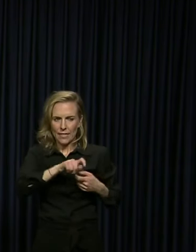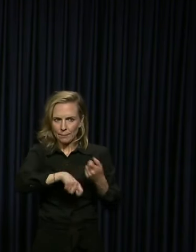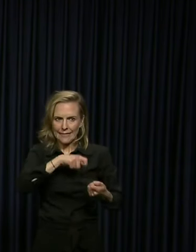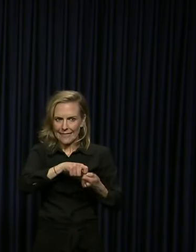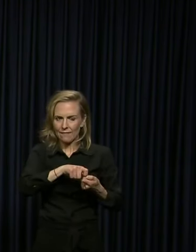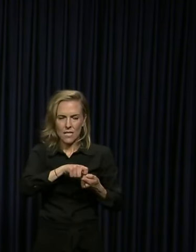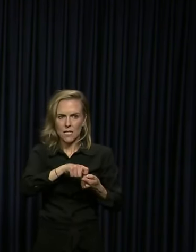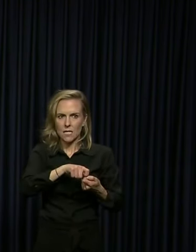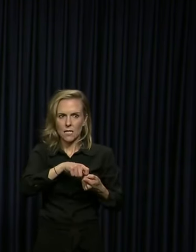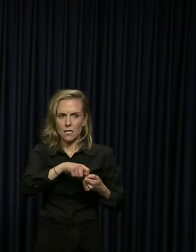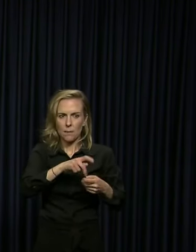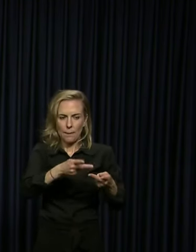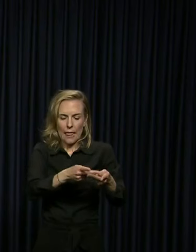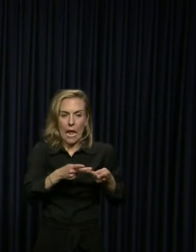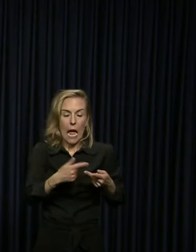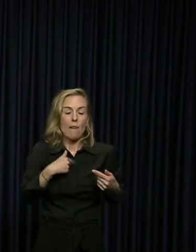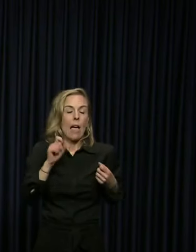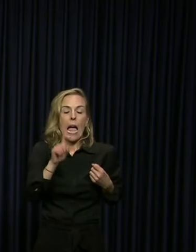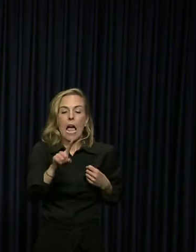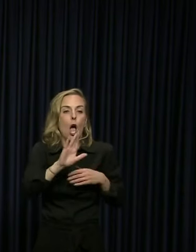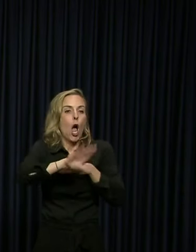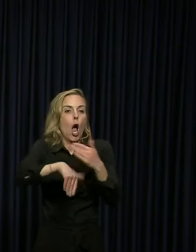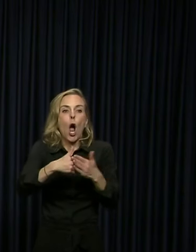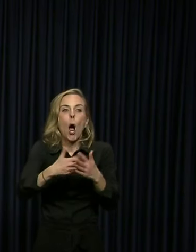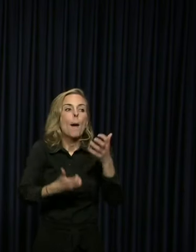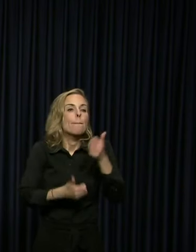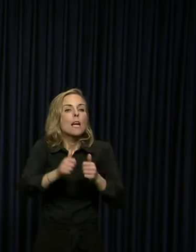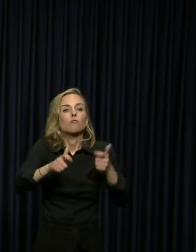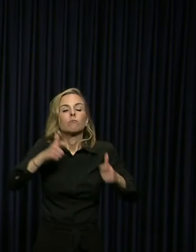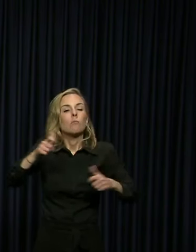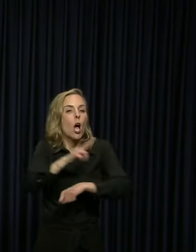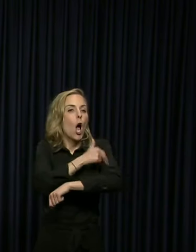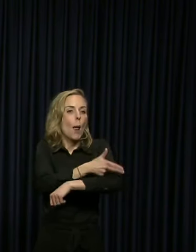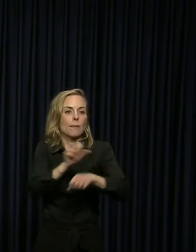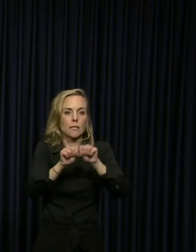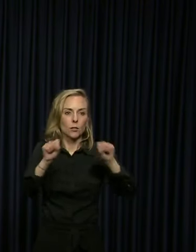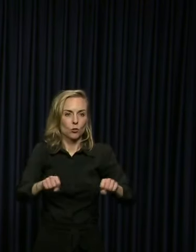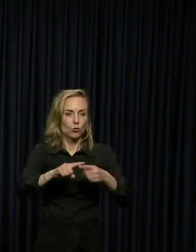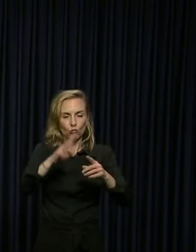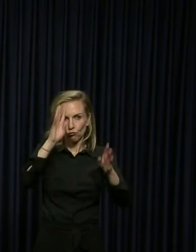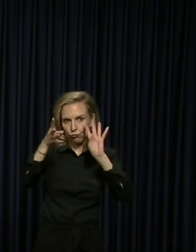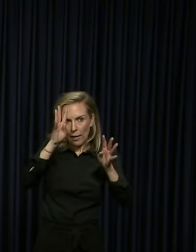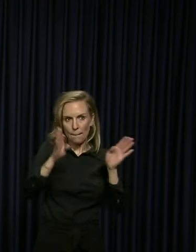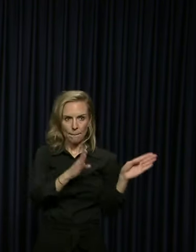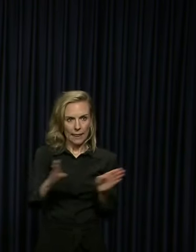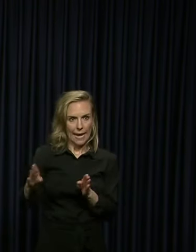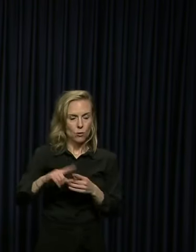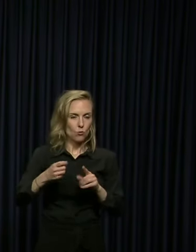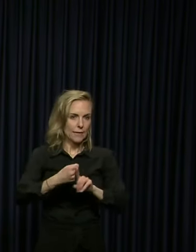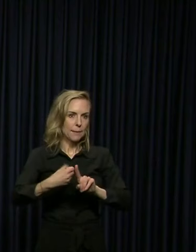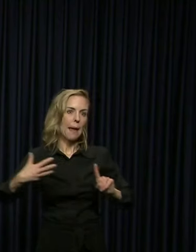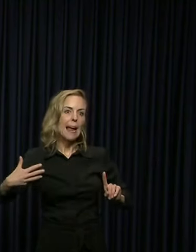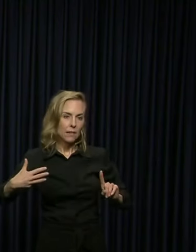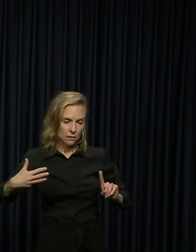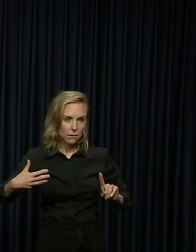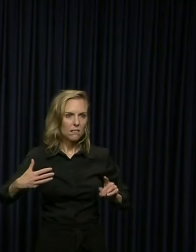WERE LOOKING AT DOING ANYTHING TO TRY TO -- CARRIERS TO USING